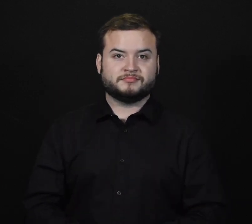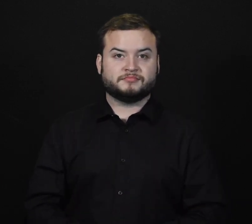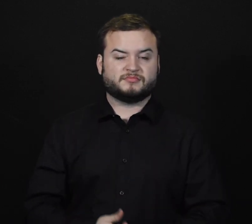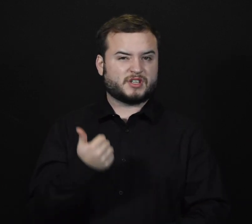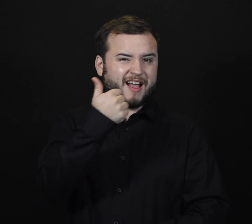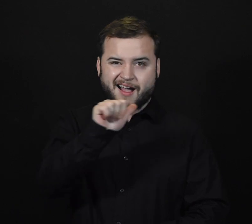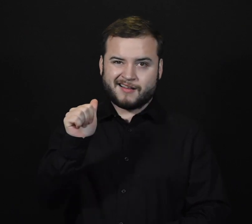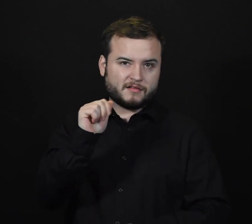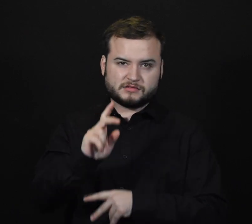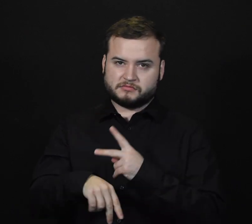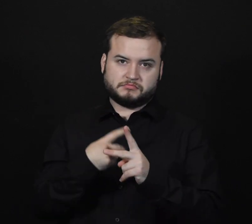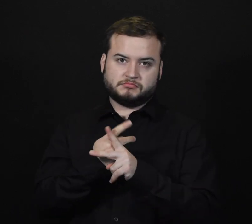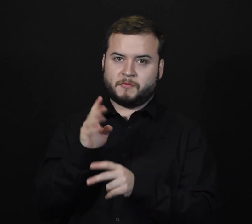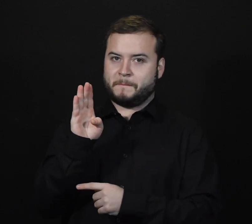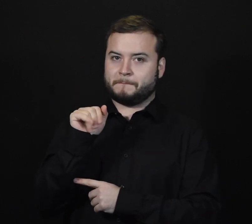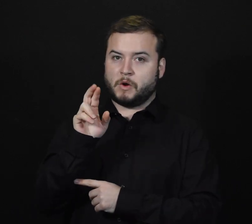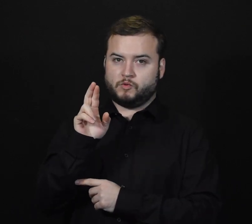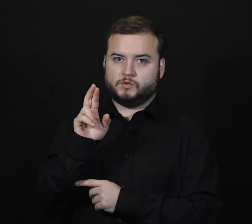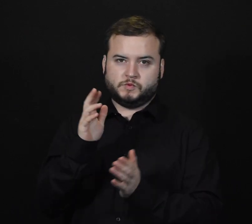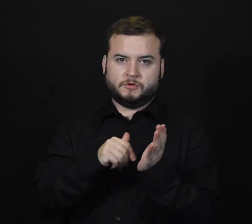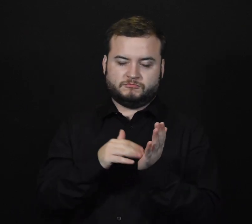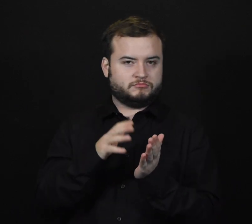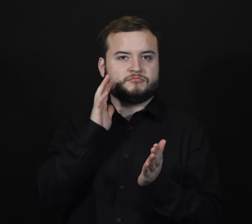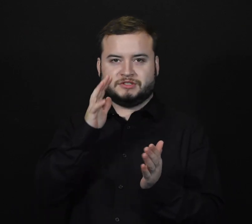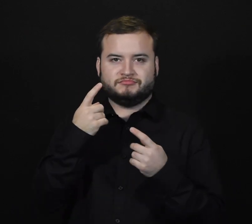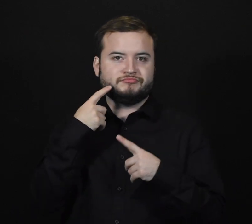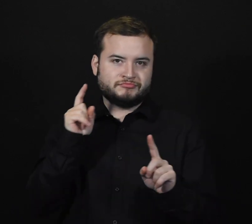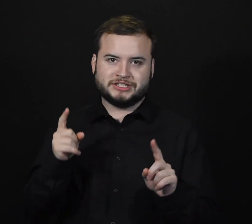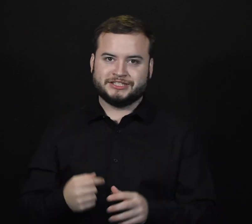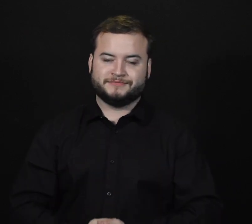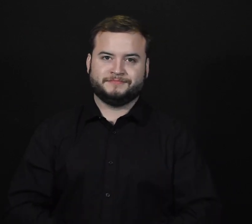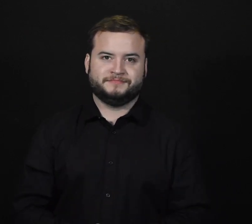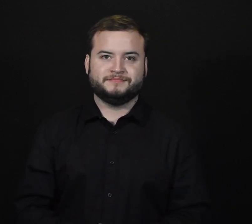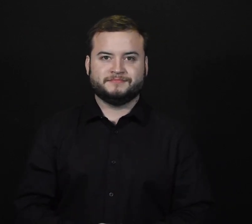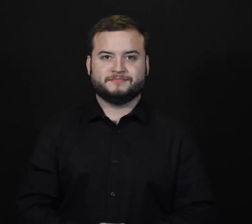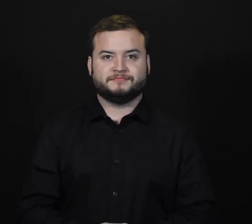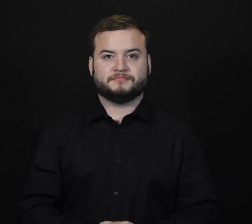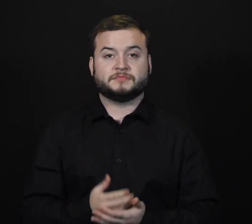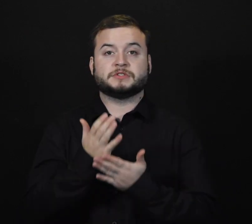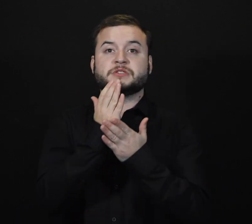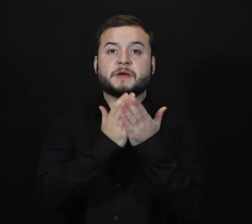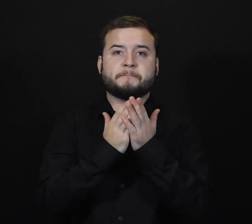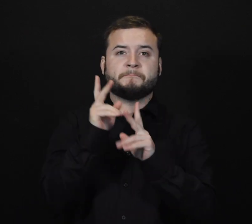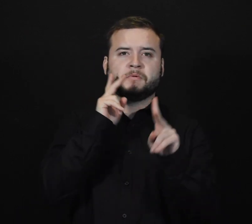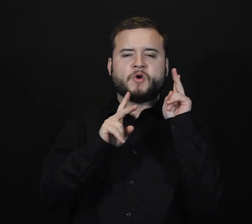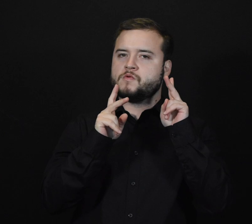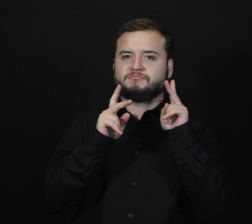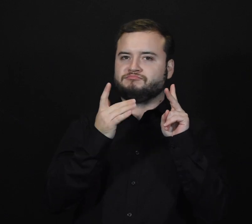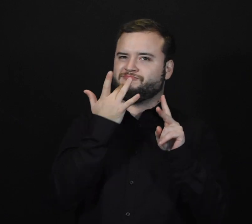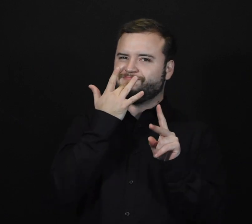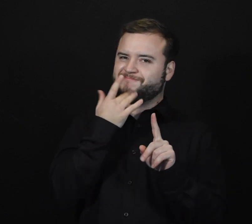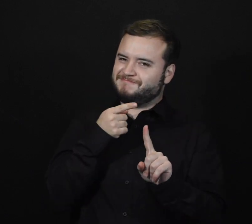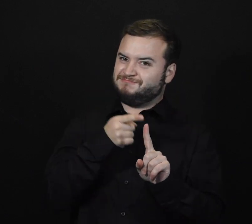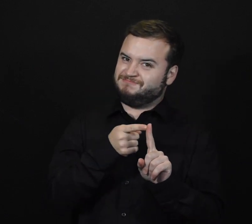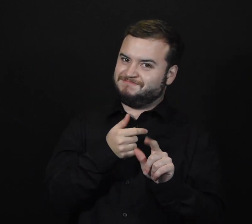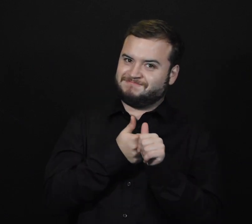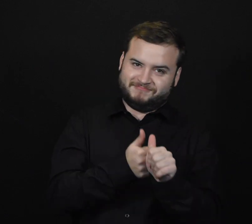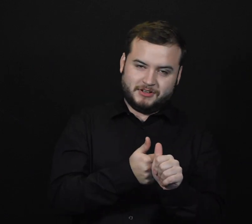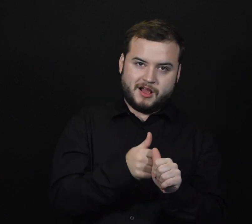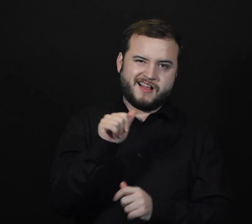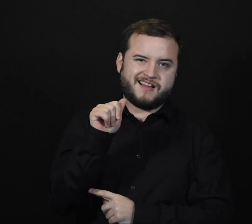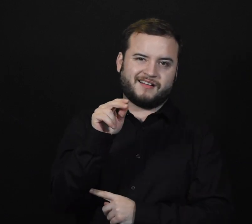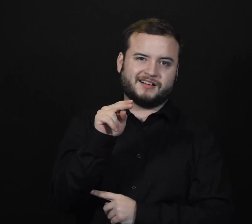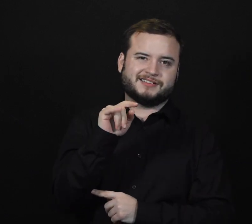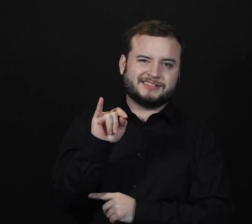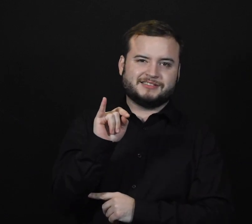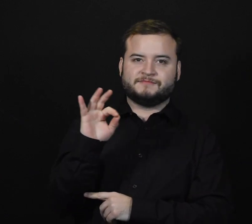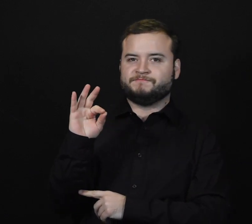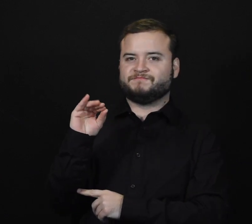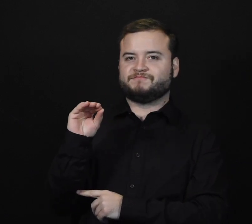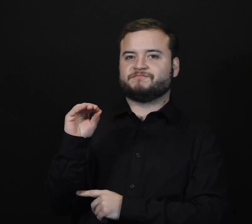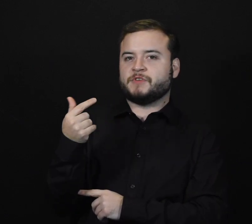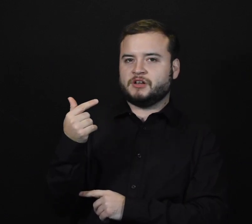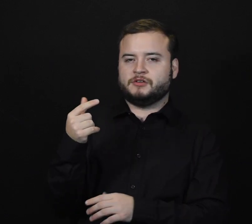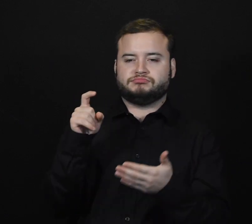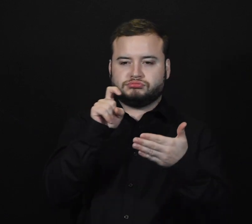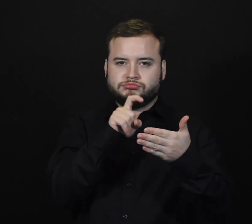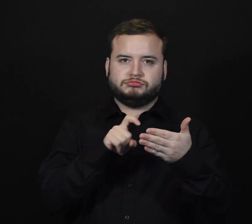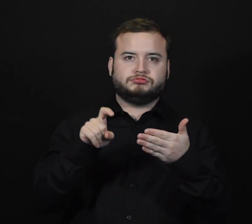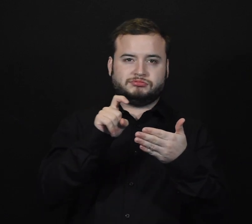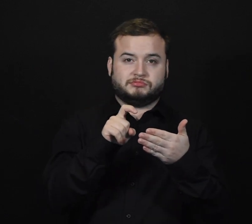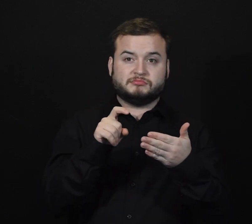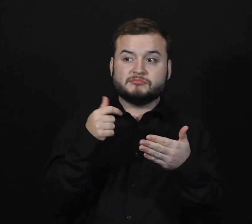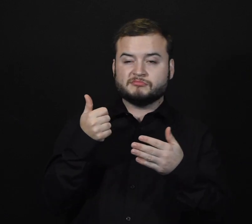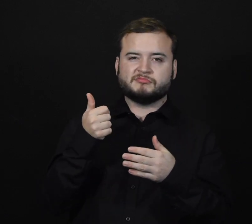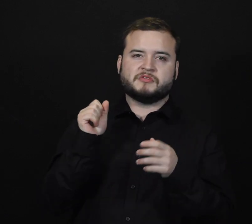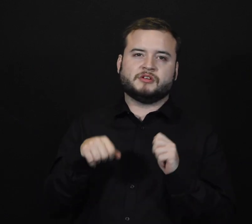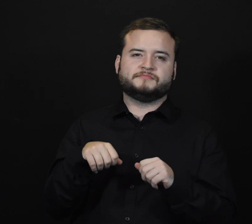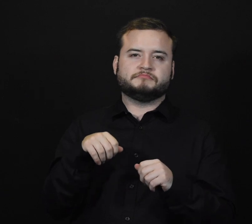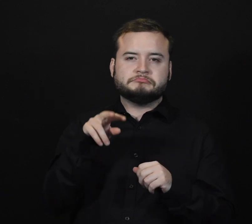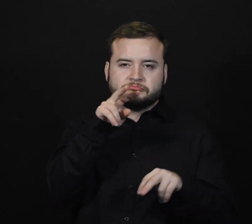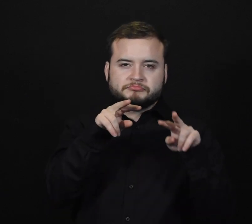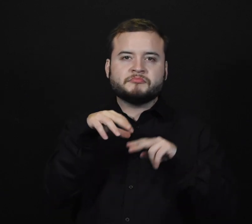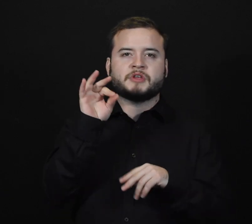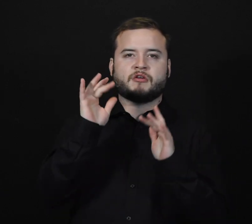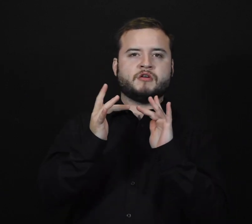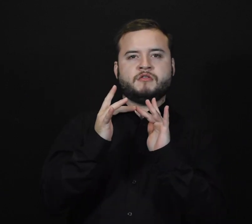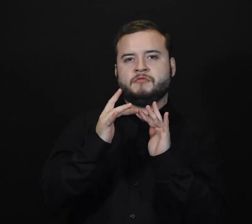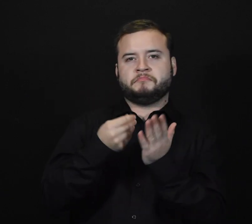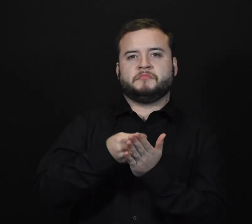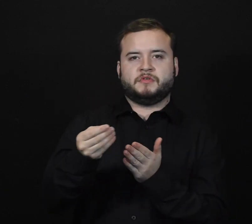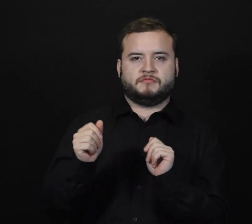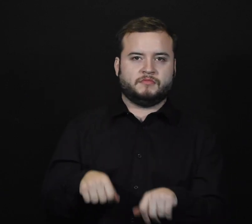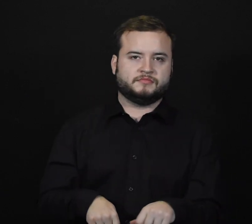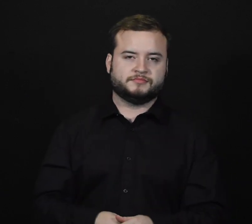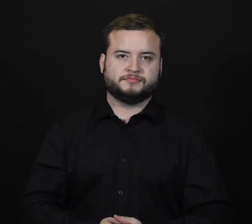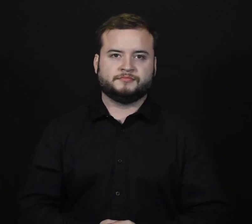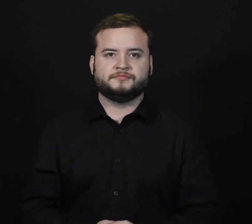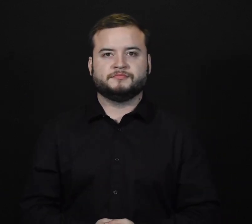Any type of bar soap would work. Some folks swear by using anti-fog spray, which can be found and purchased online.